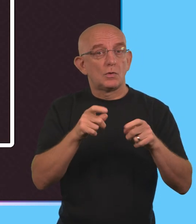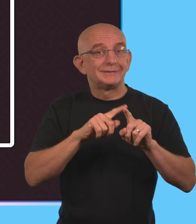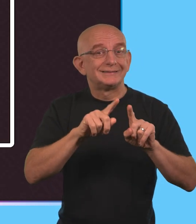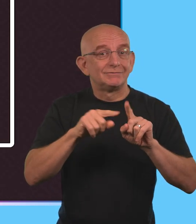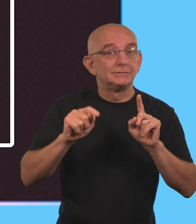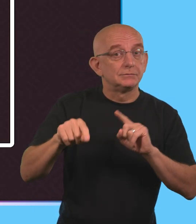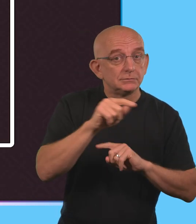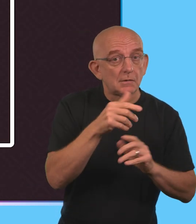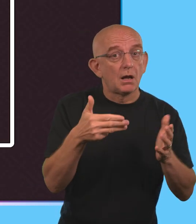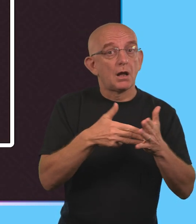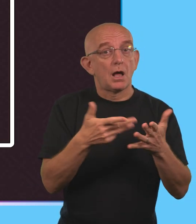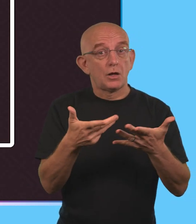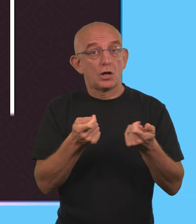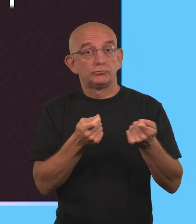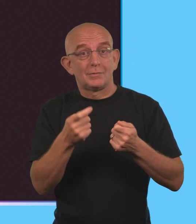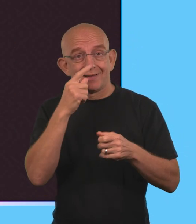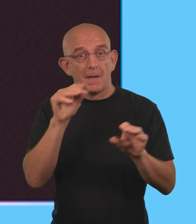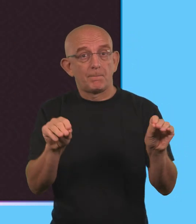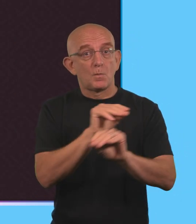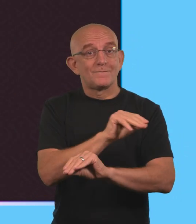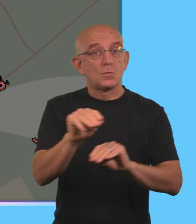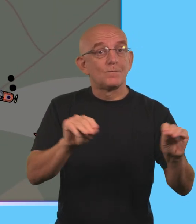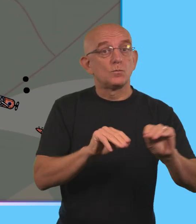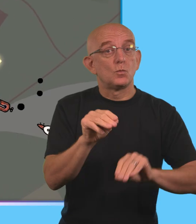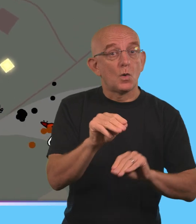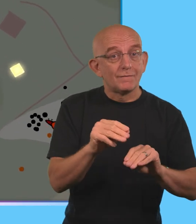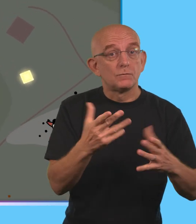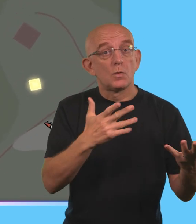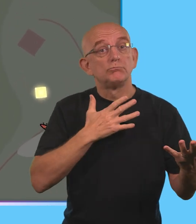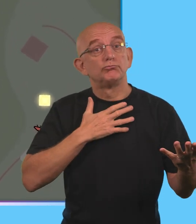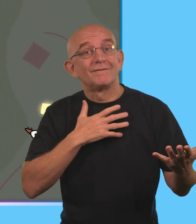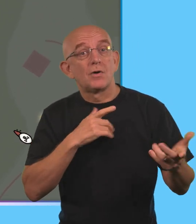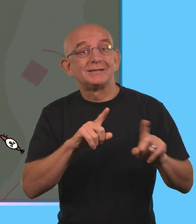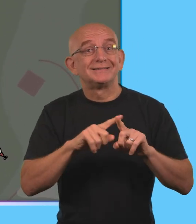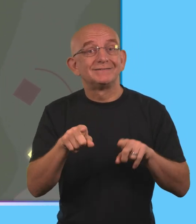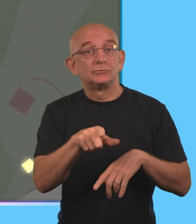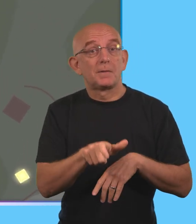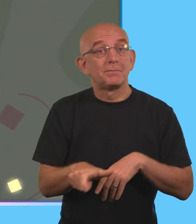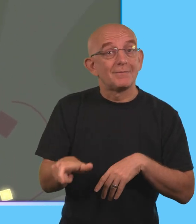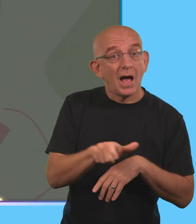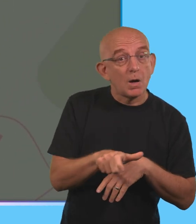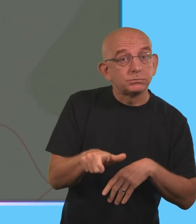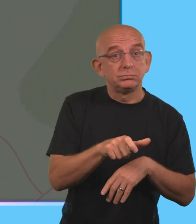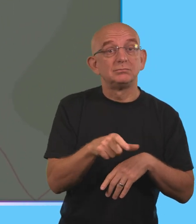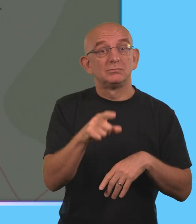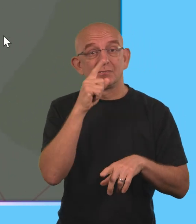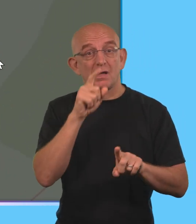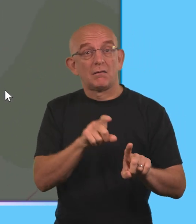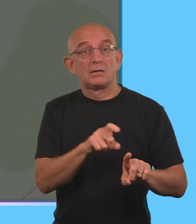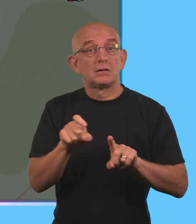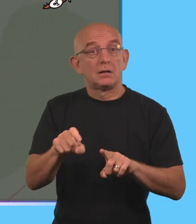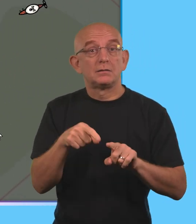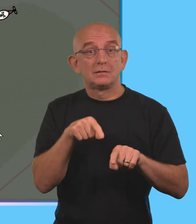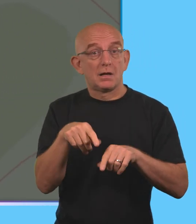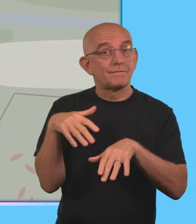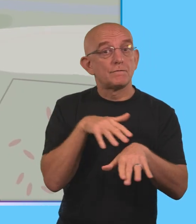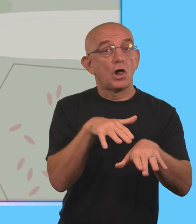and of course, the controls are remappable. If you prefer to play with the mouse, activate "ship follows cursor".